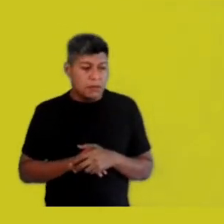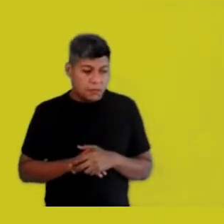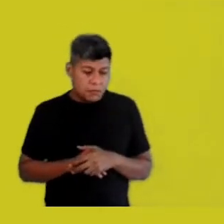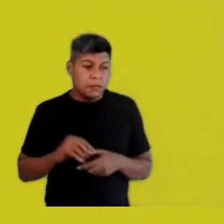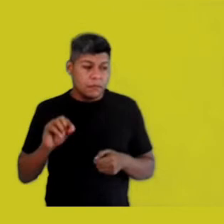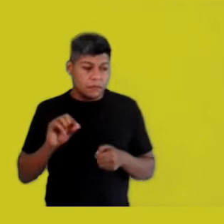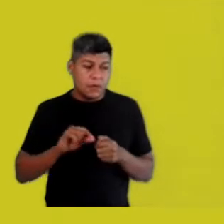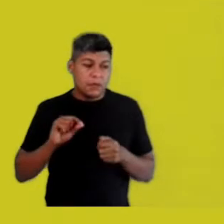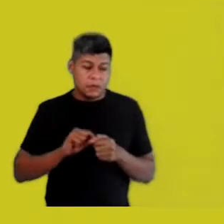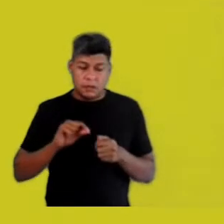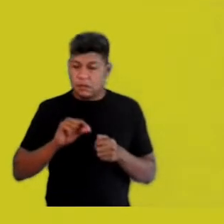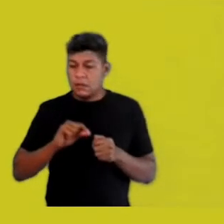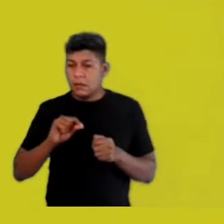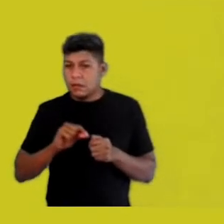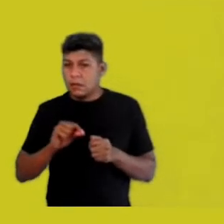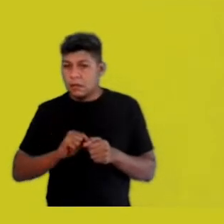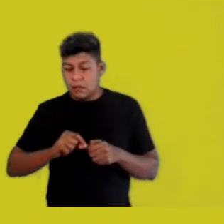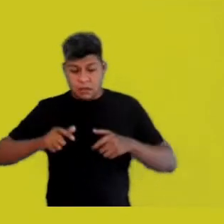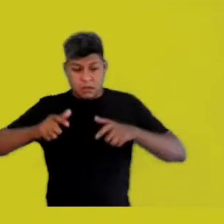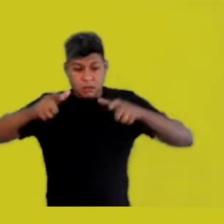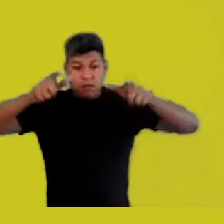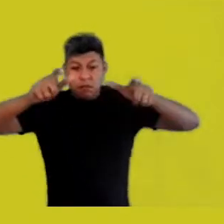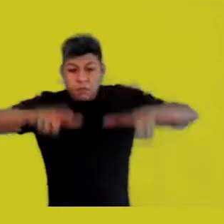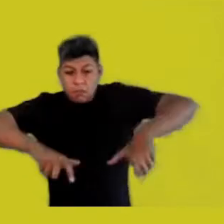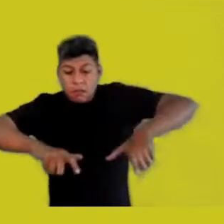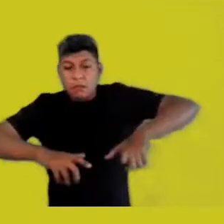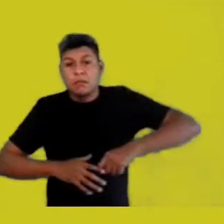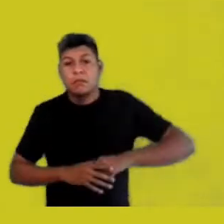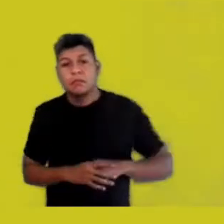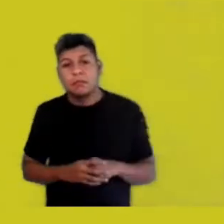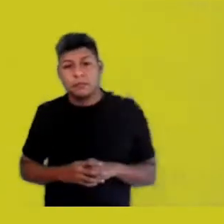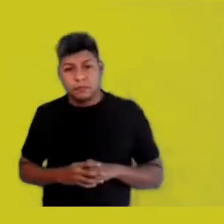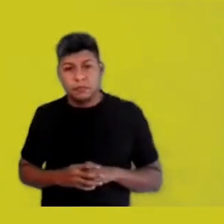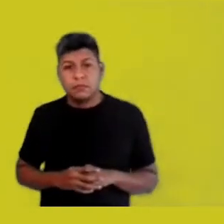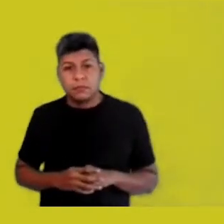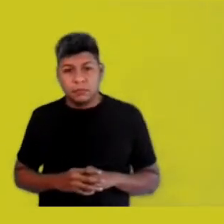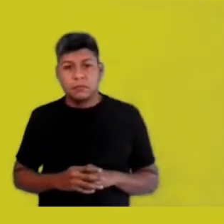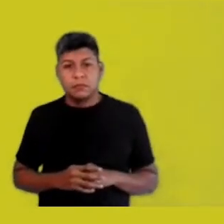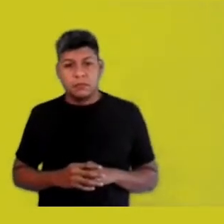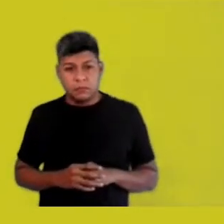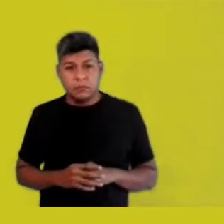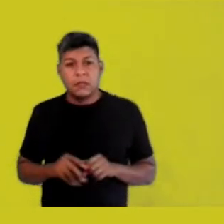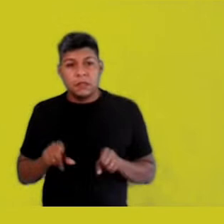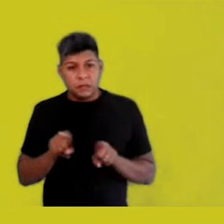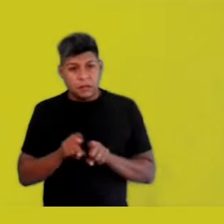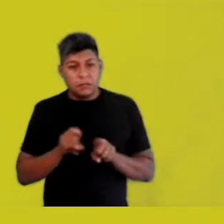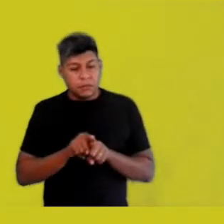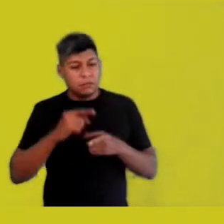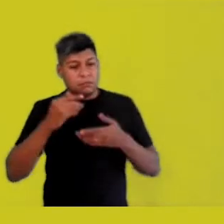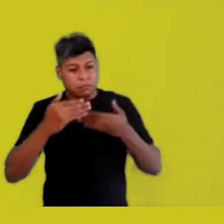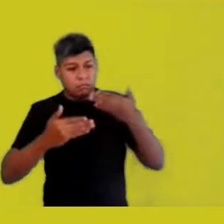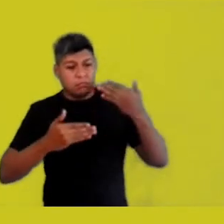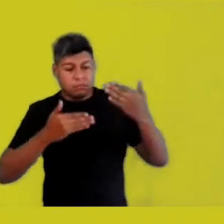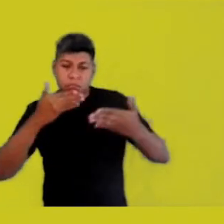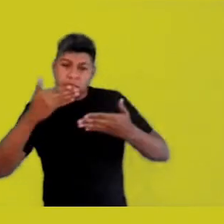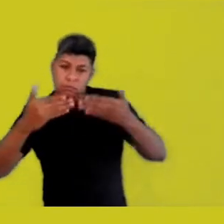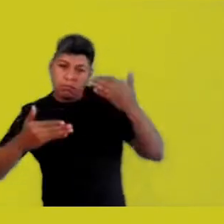these boats, and for her roamings on these paths, these yards.